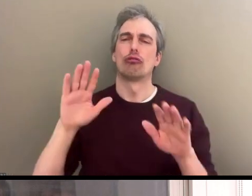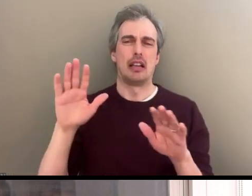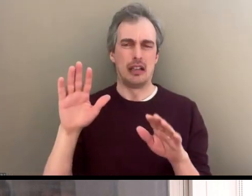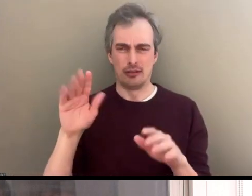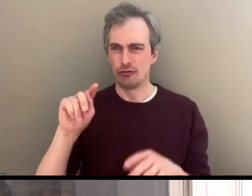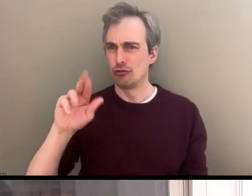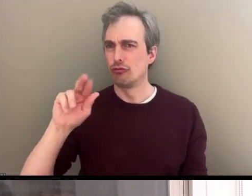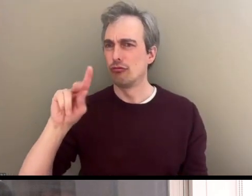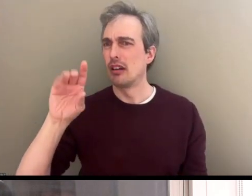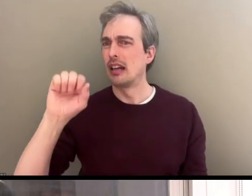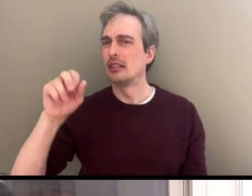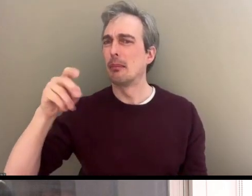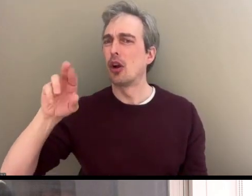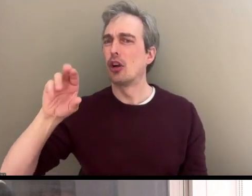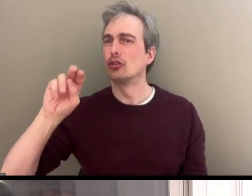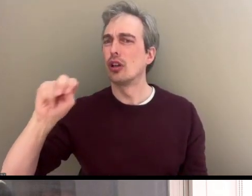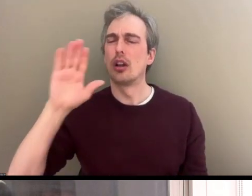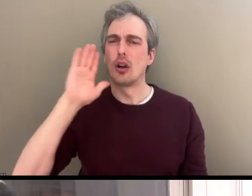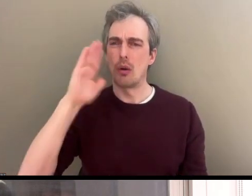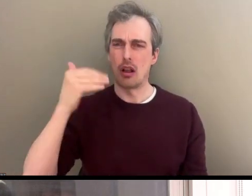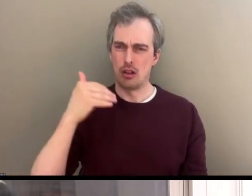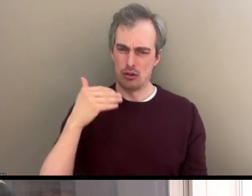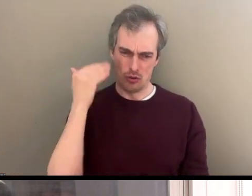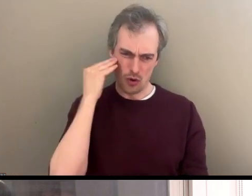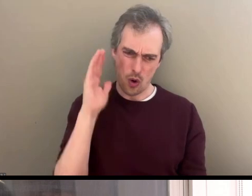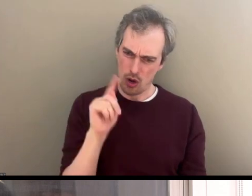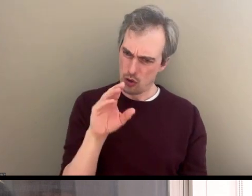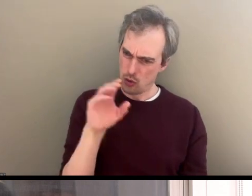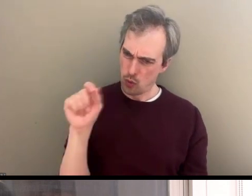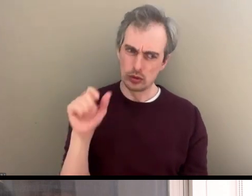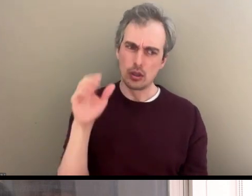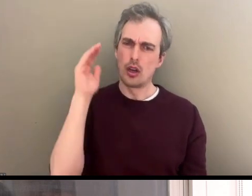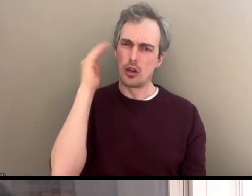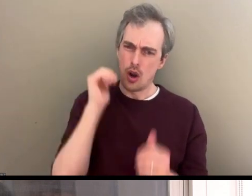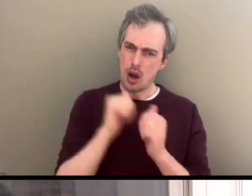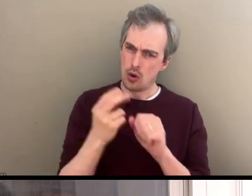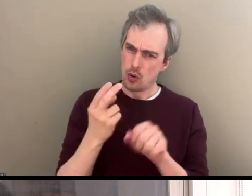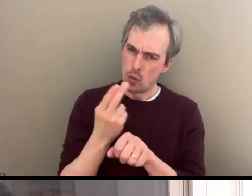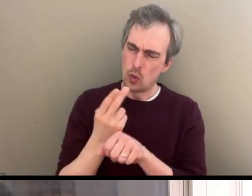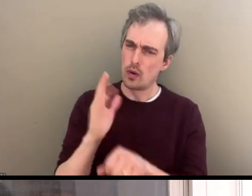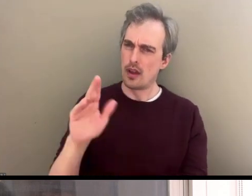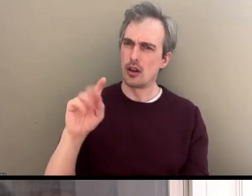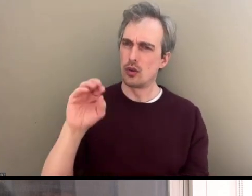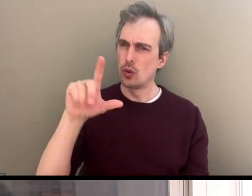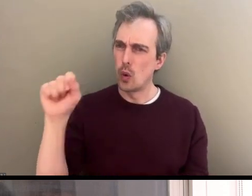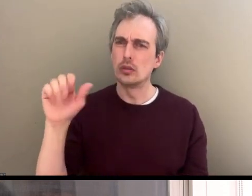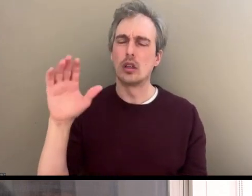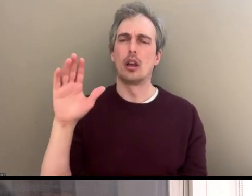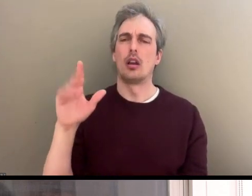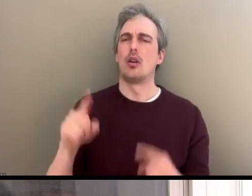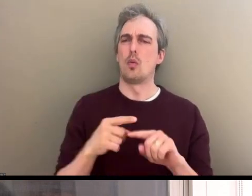And when they build the products, they're learning the guidelines. Right. So your blueprint might be WCAG. Your blueprint might be the design. Implement it.